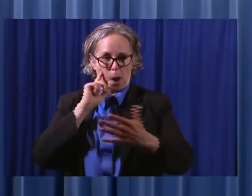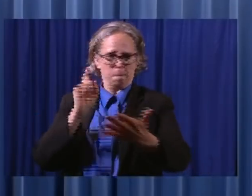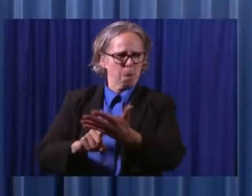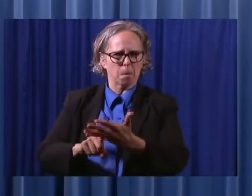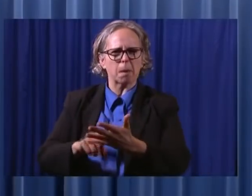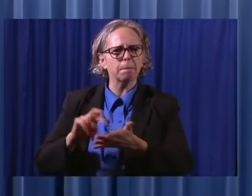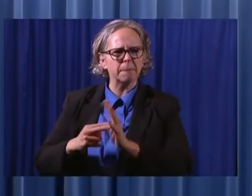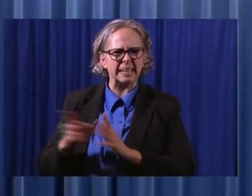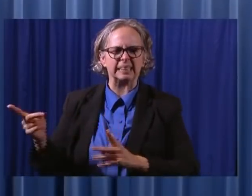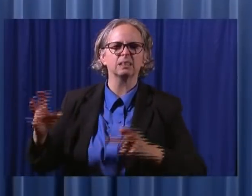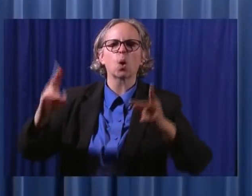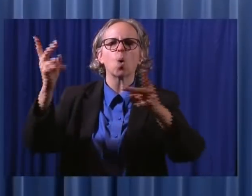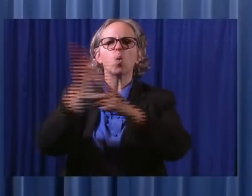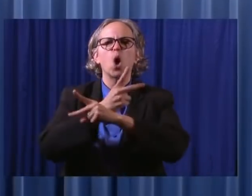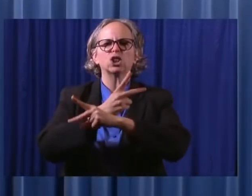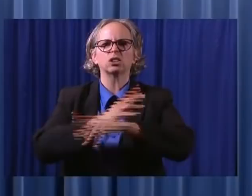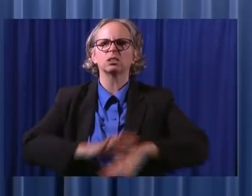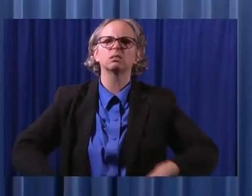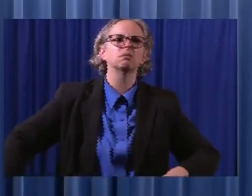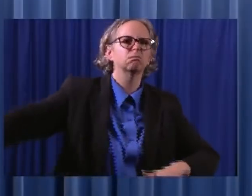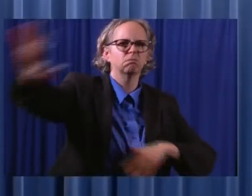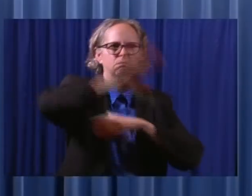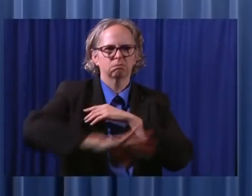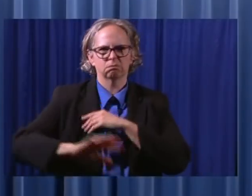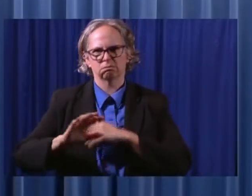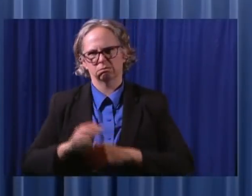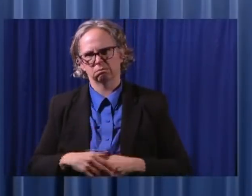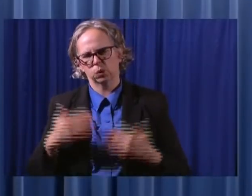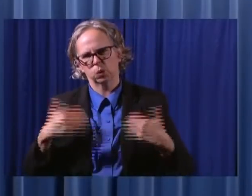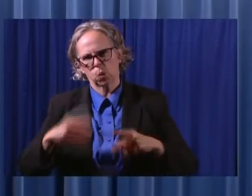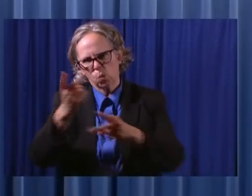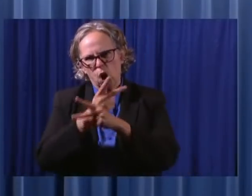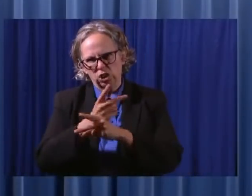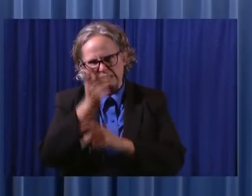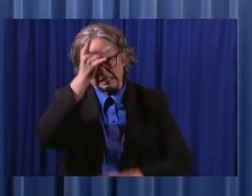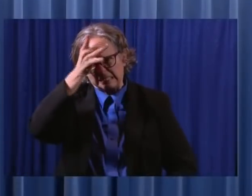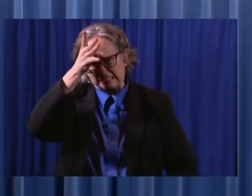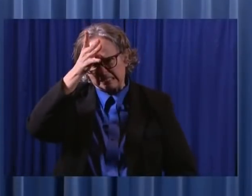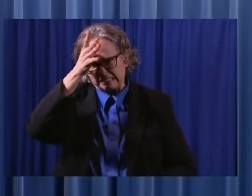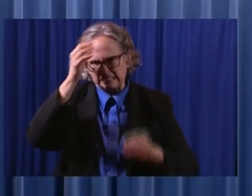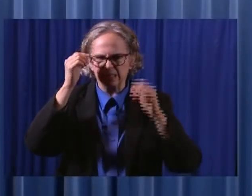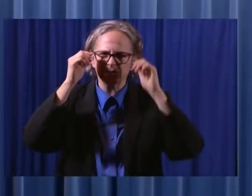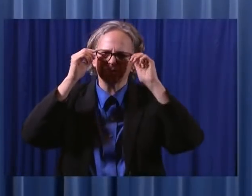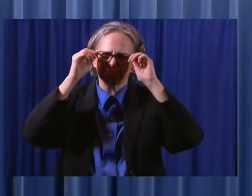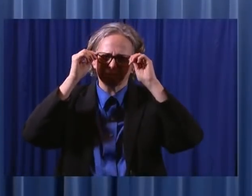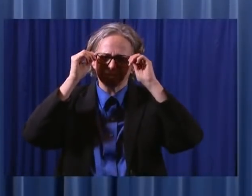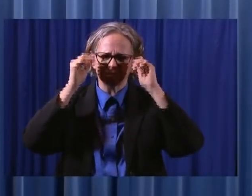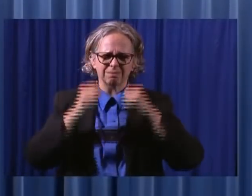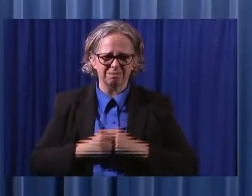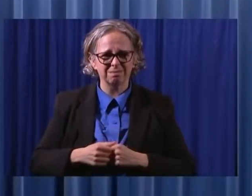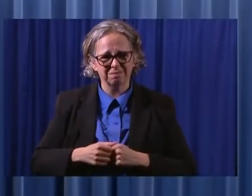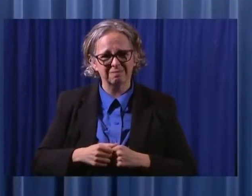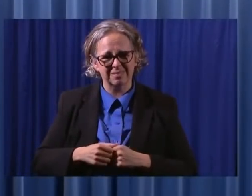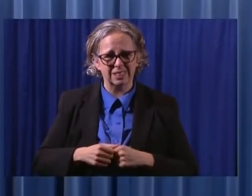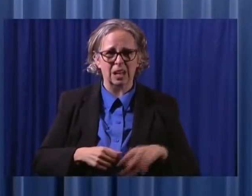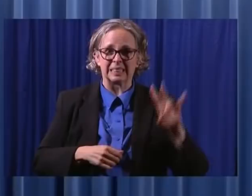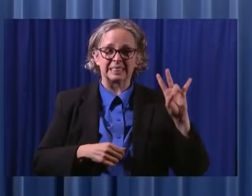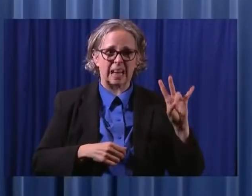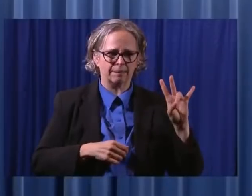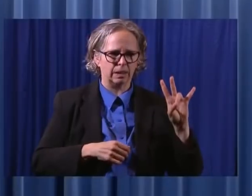THE NUMBER OF NEW CASES, 1500 IN THE PAST TWO WEEKS, IS EXPLOSIVE. IT IS EXPLOSIVE WITH MUCH OF THE GROWTH OCCURRING IN THE LAST SEVEN DAYS. FRANKLIN COUNTY HAS A STAR BECAUSE IT IS THE TOP OF OUR